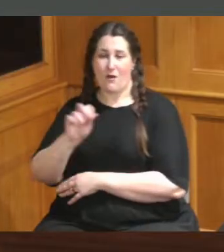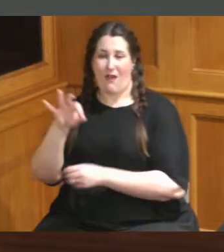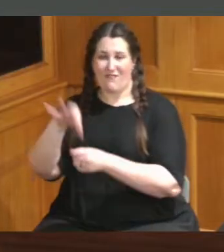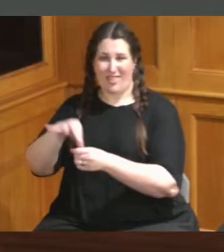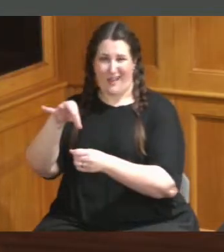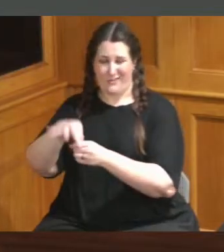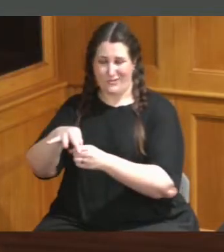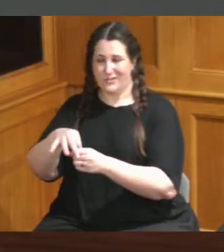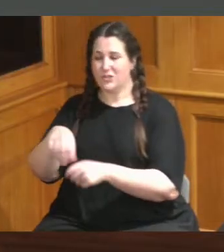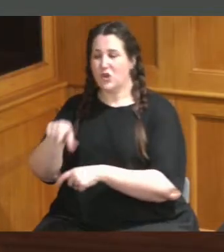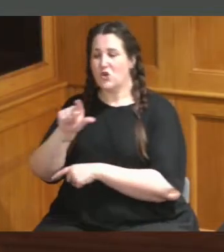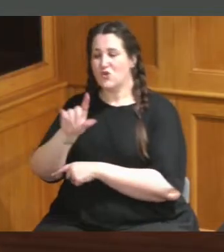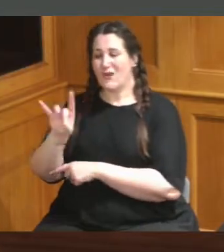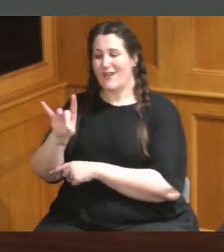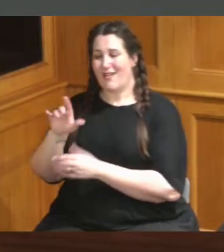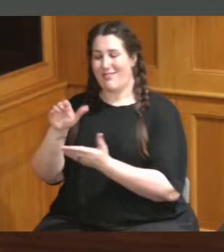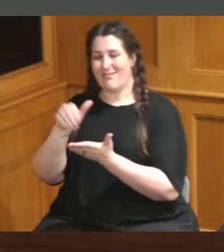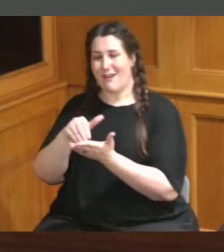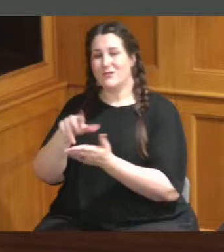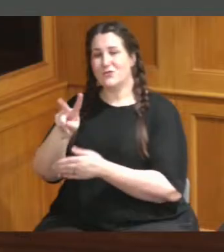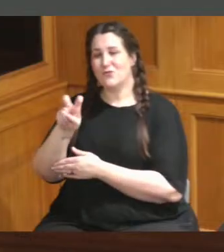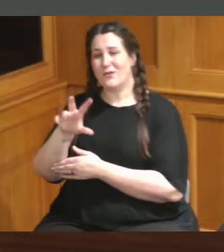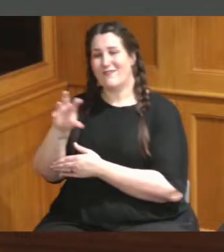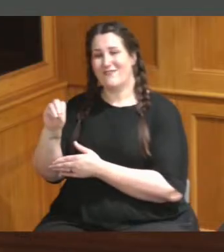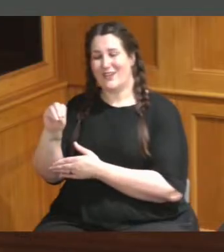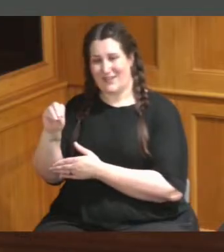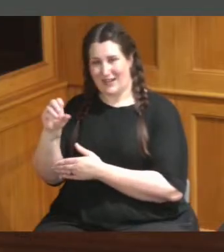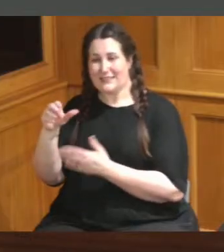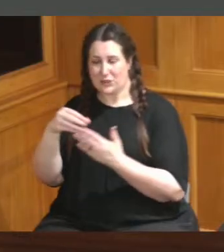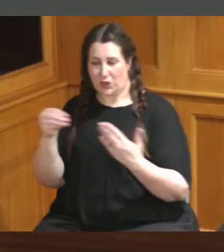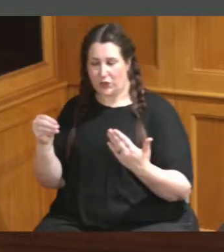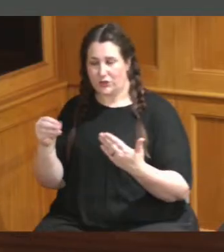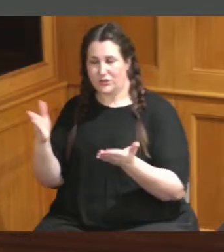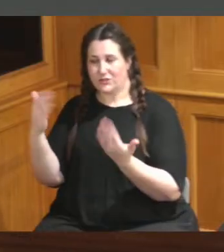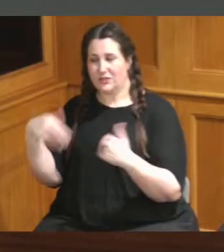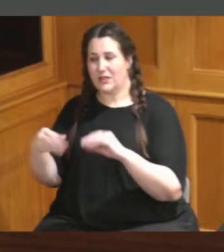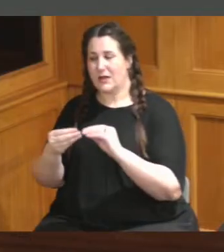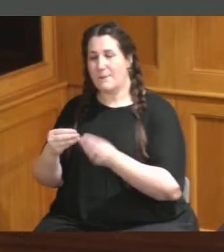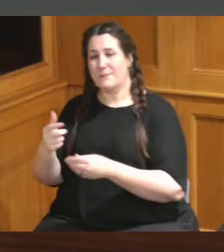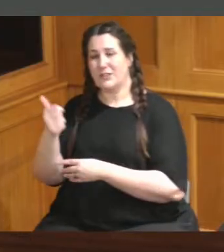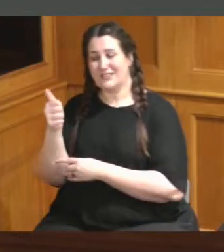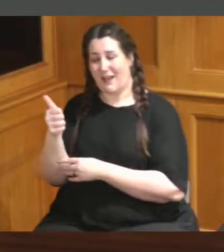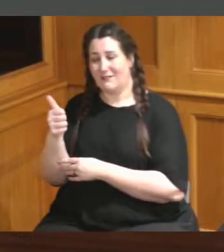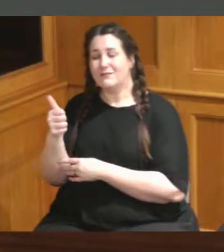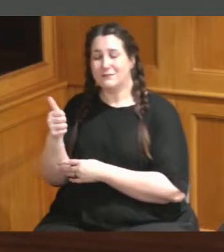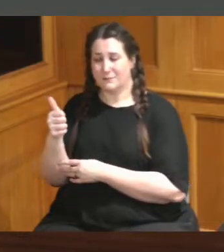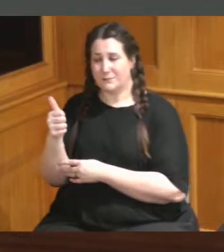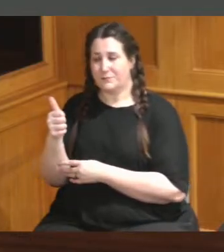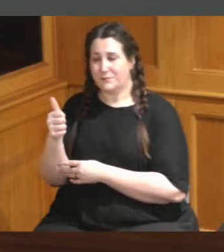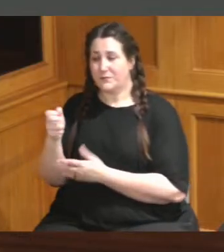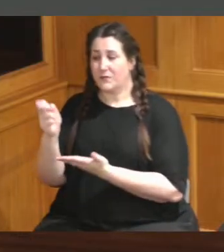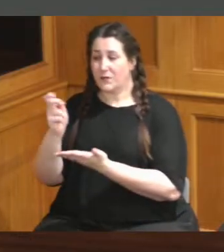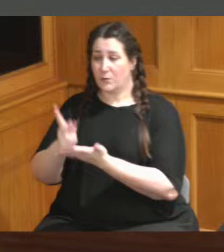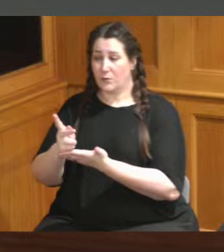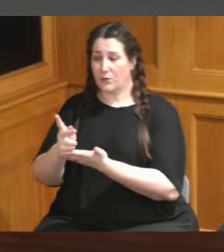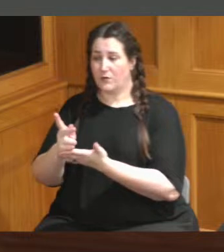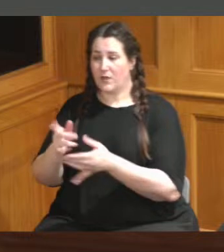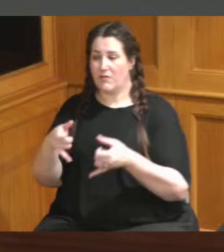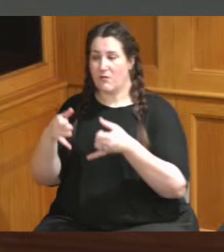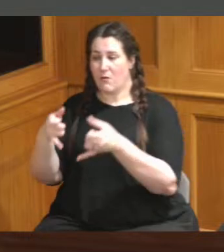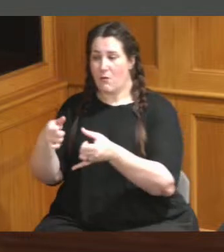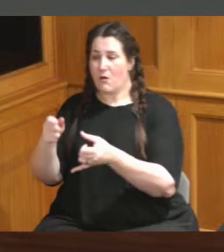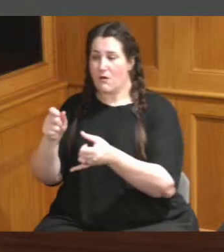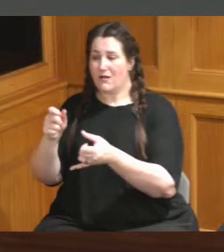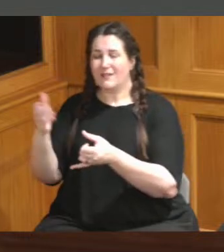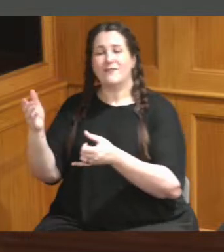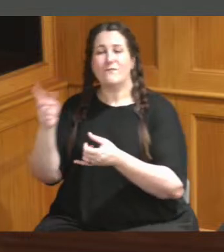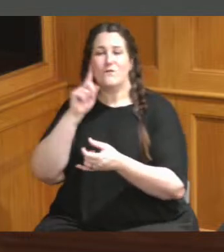amount of $28,250. item number 10 is authorizing the award of an invitation to bid an agreement